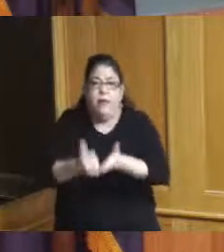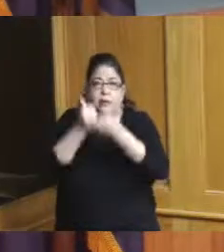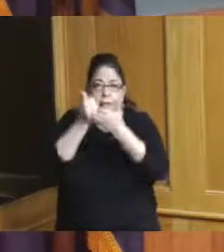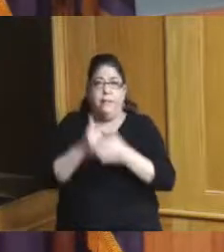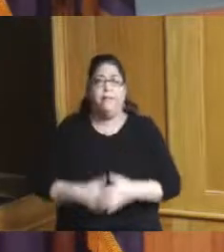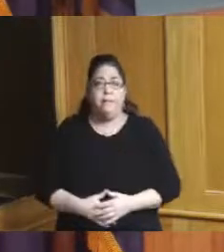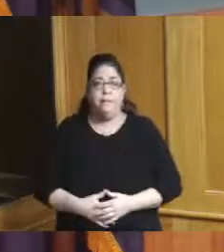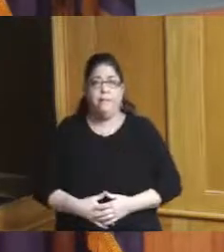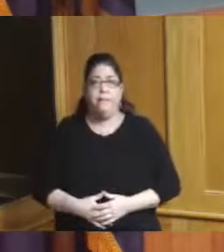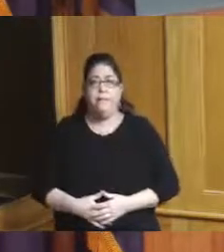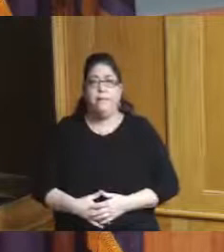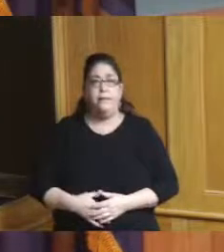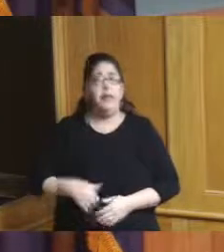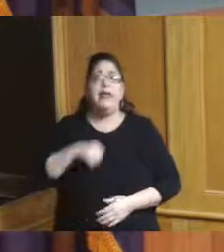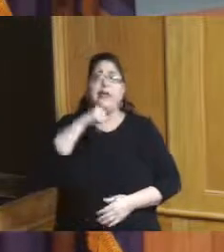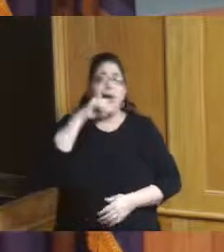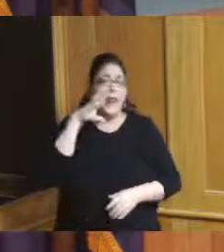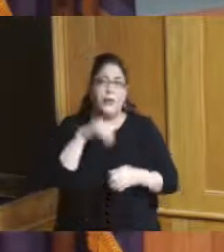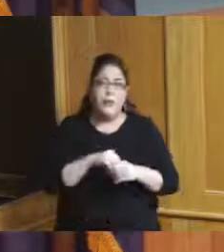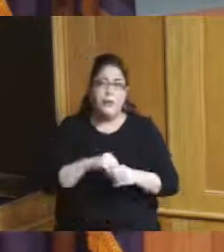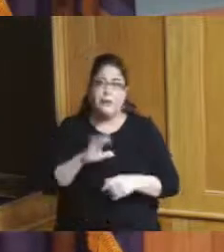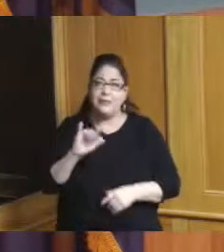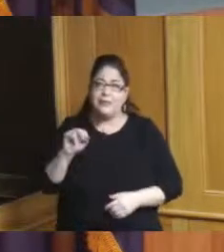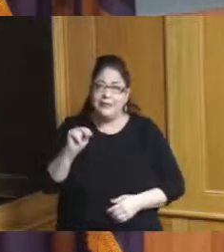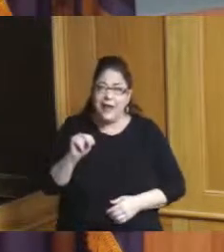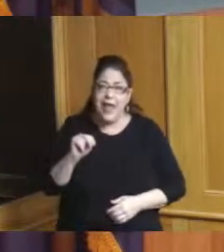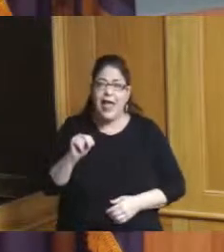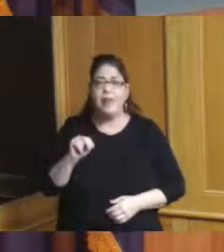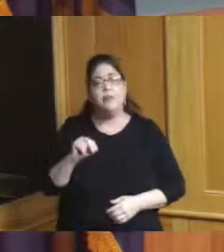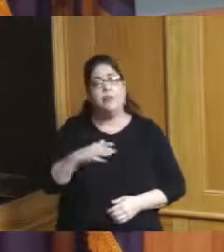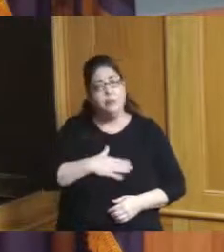which I understand but then can you explain that Logan project because you said something that